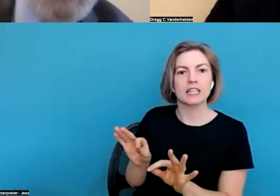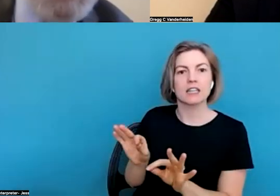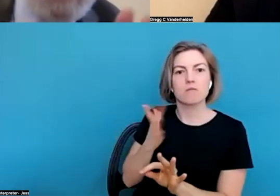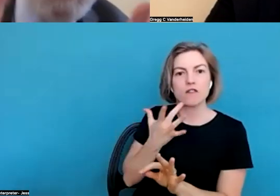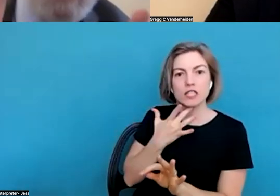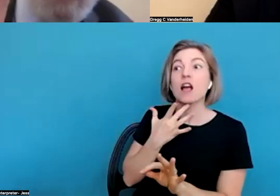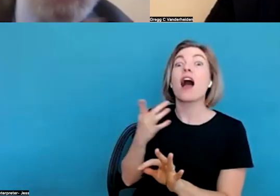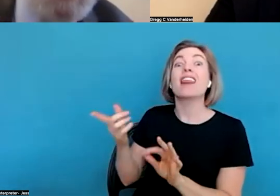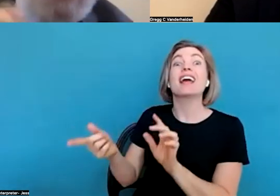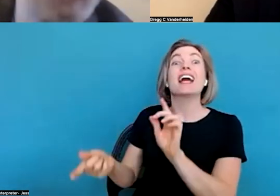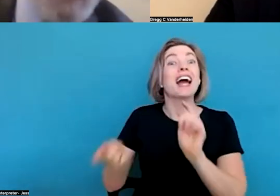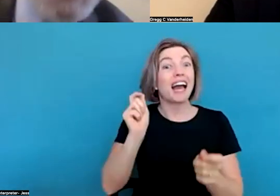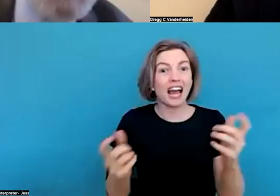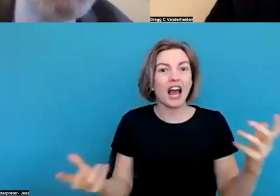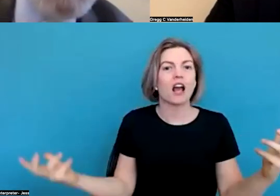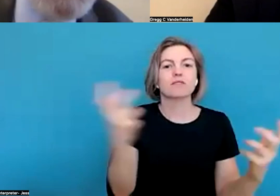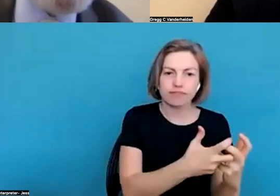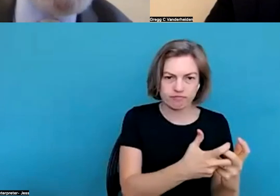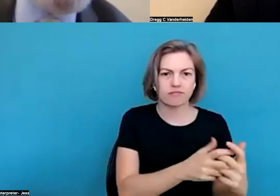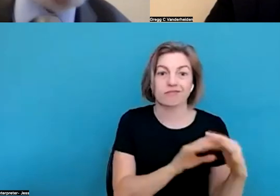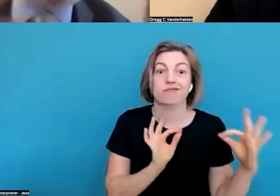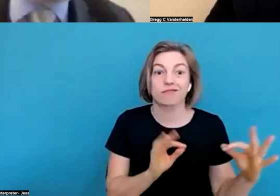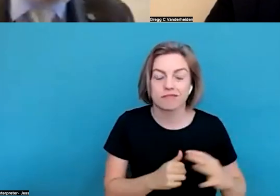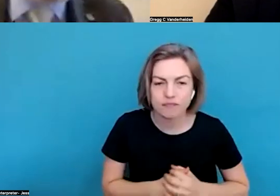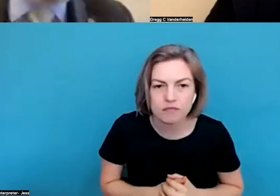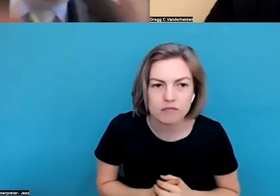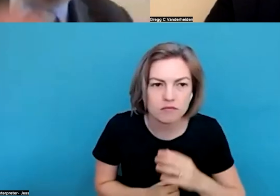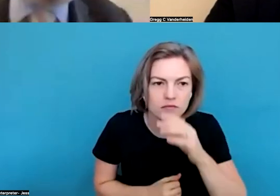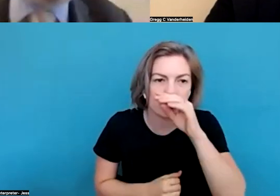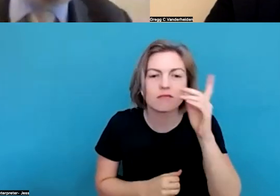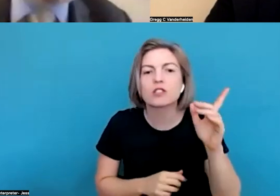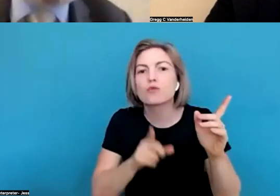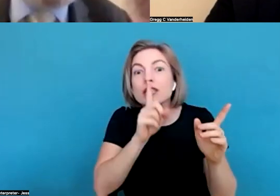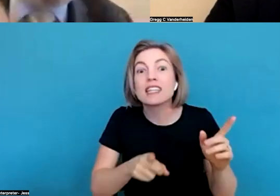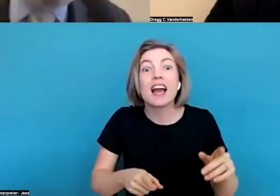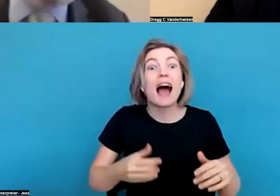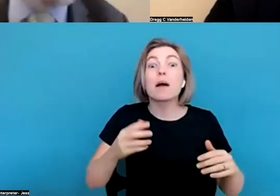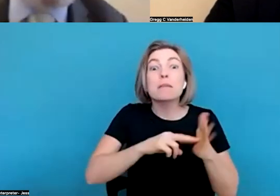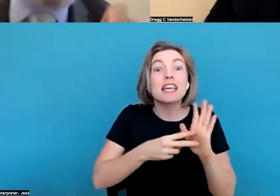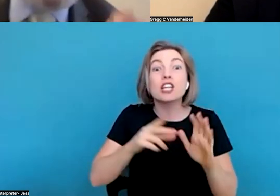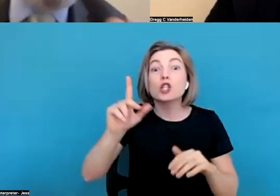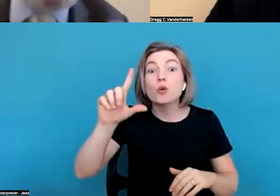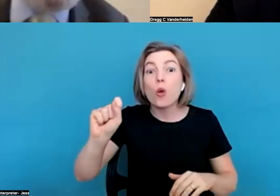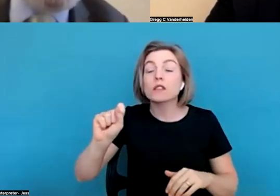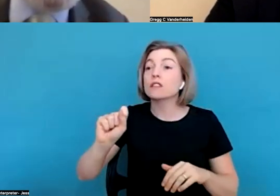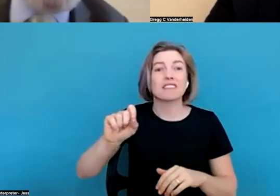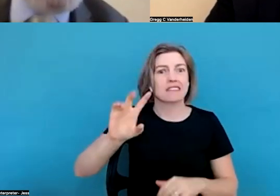And here, I urge not to have 7000 buttons and knobs to twiddle